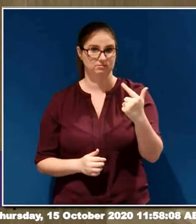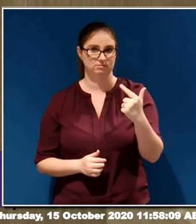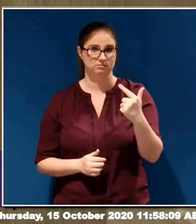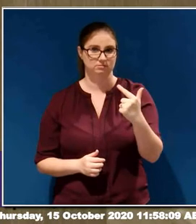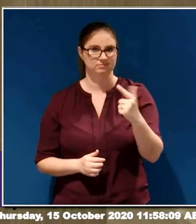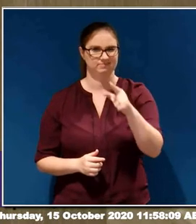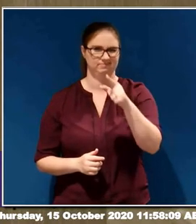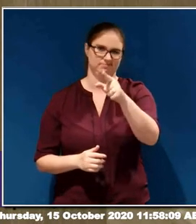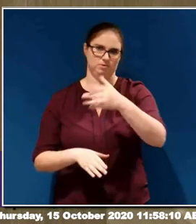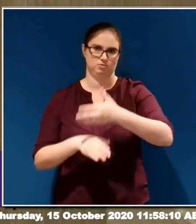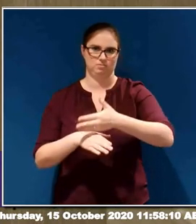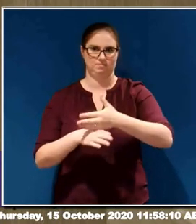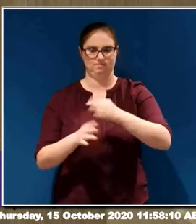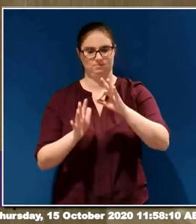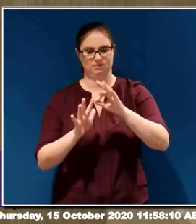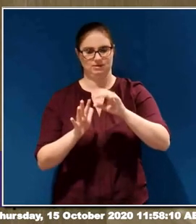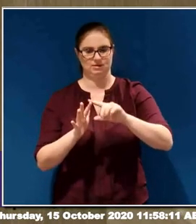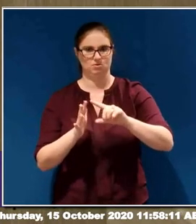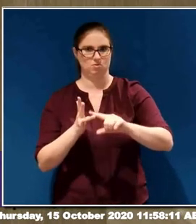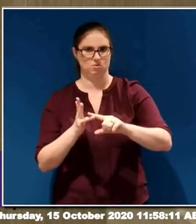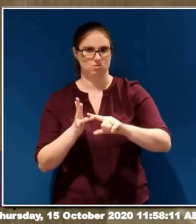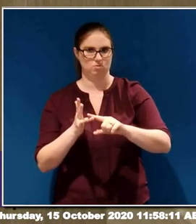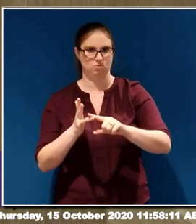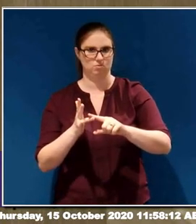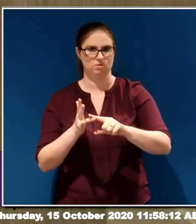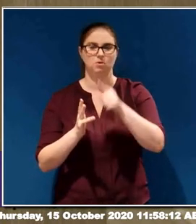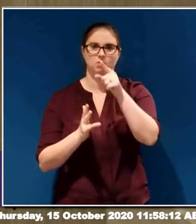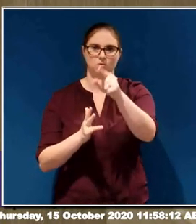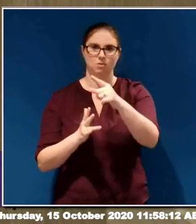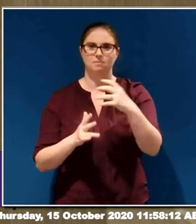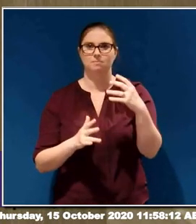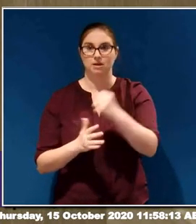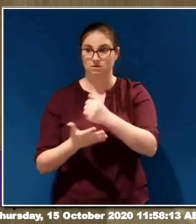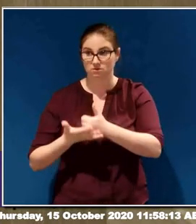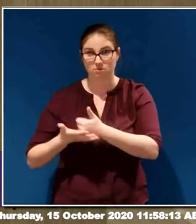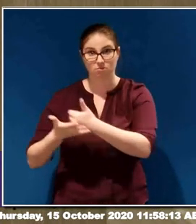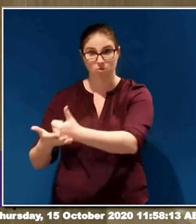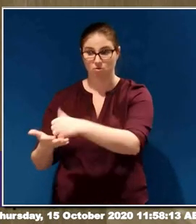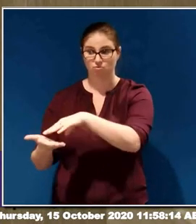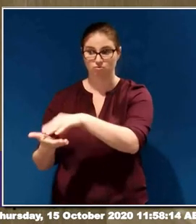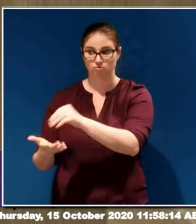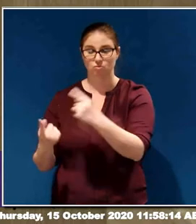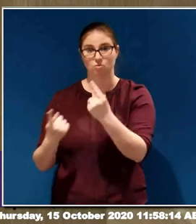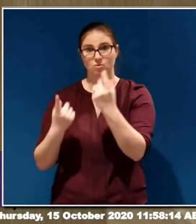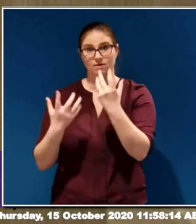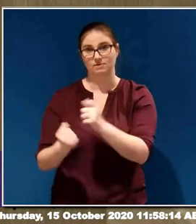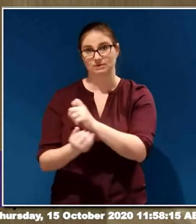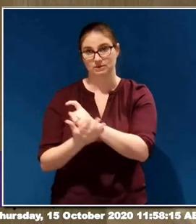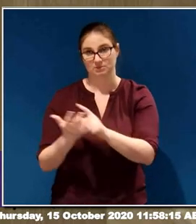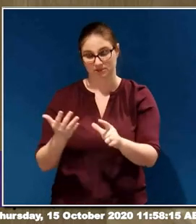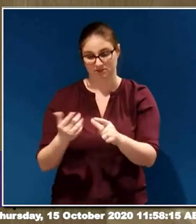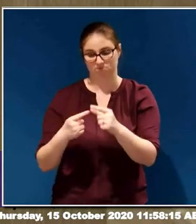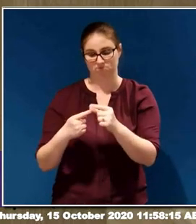of supporting students with disability, students in out-of-home care, migrant